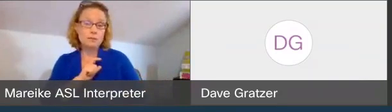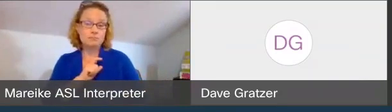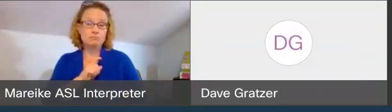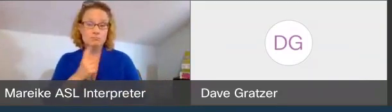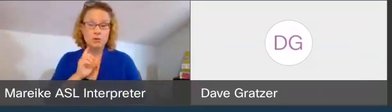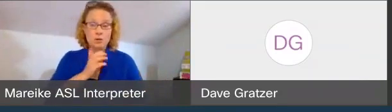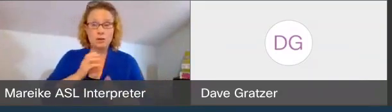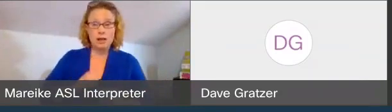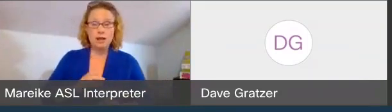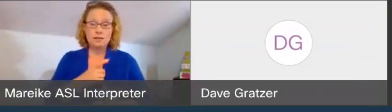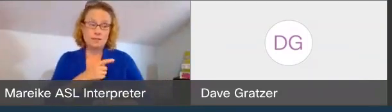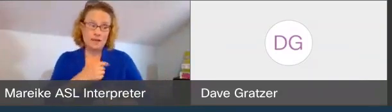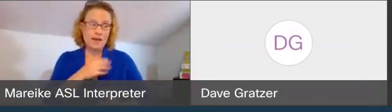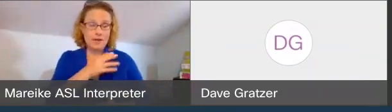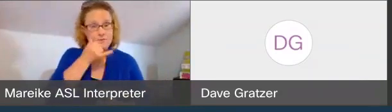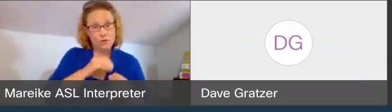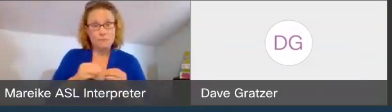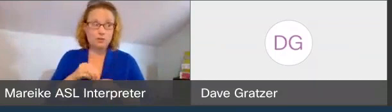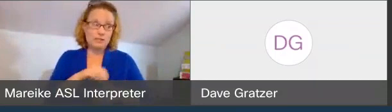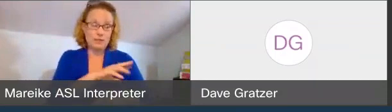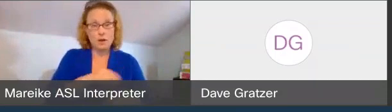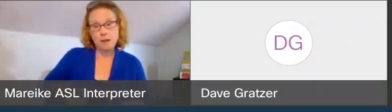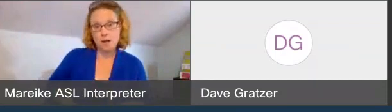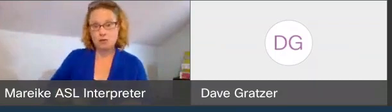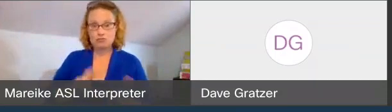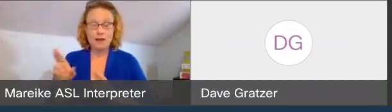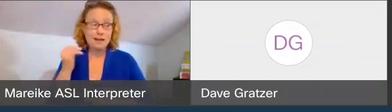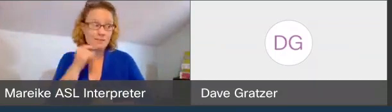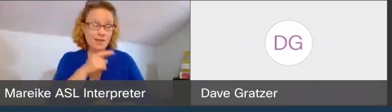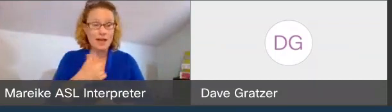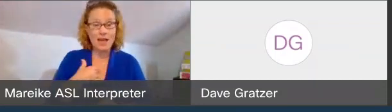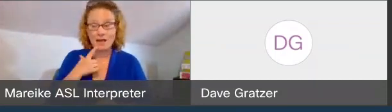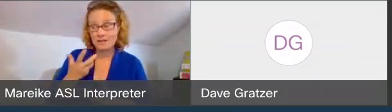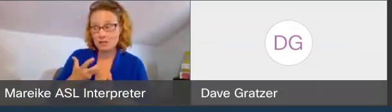carry our phone numbers around in their pockets and if they have an interaction with the police